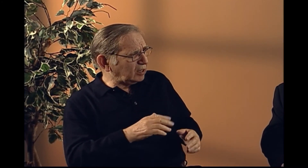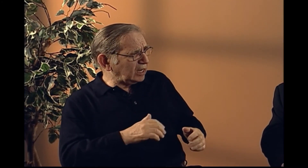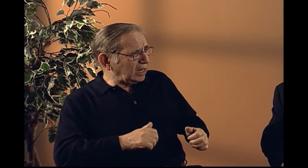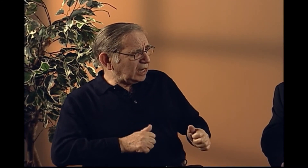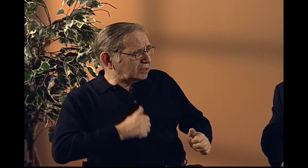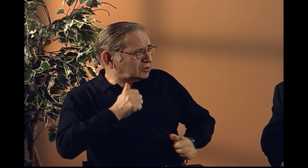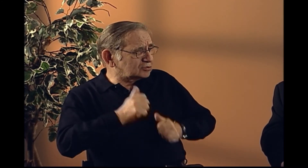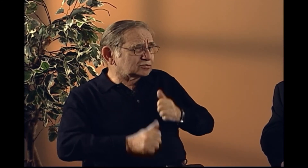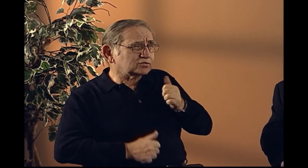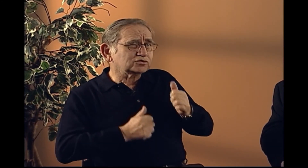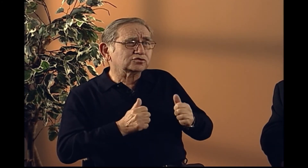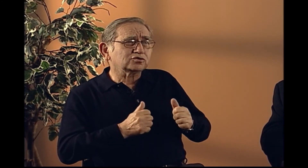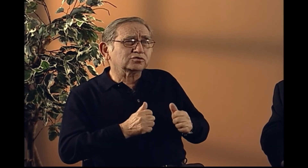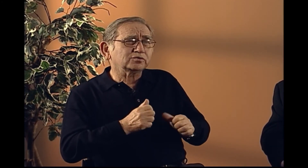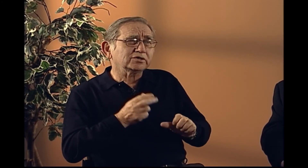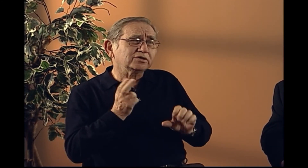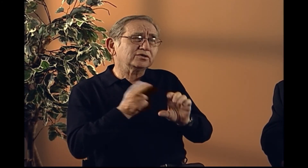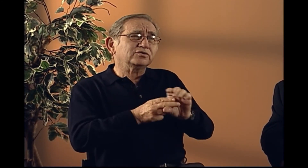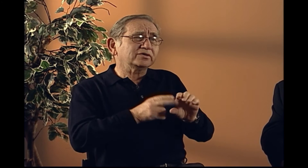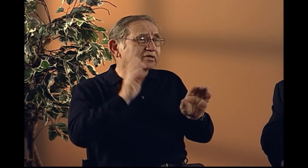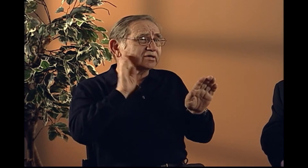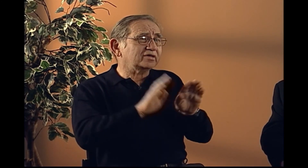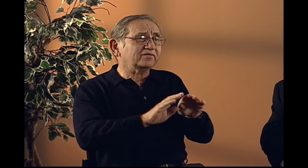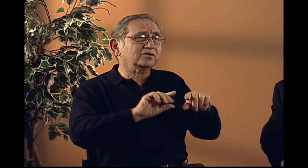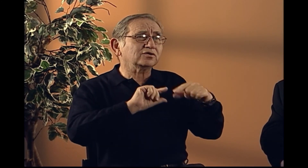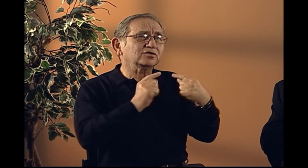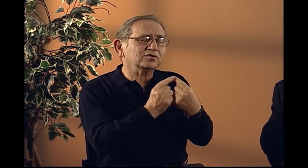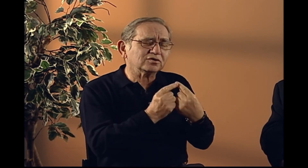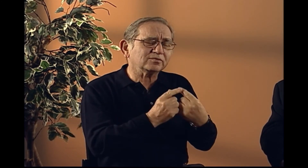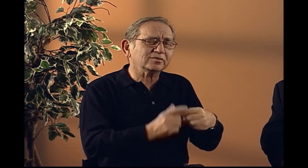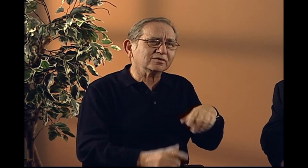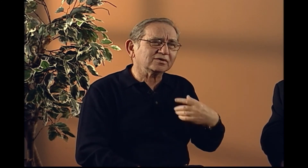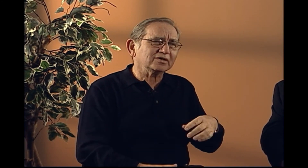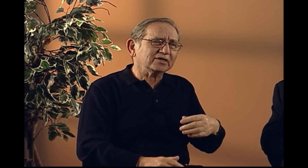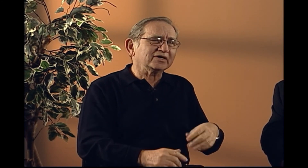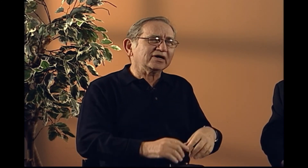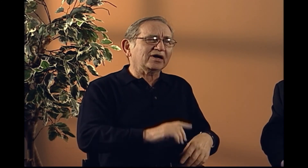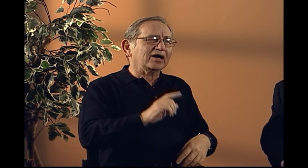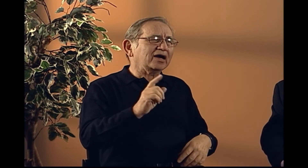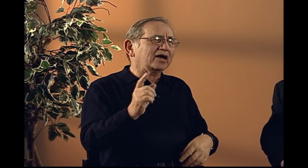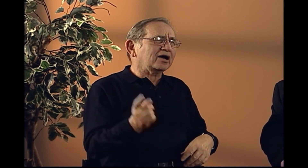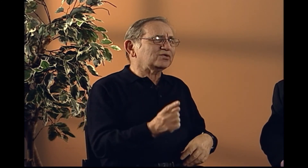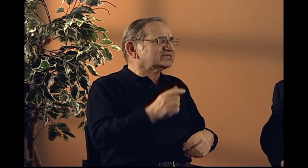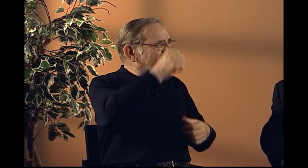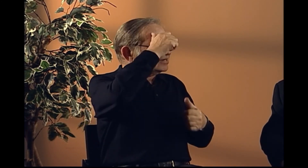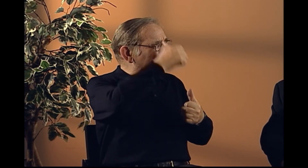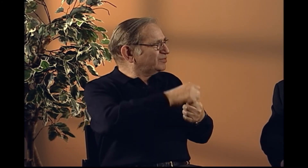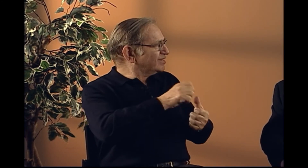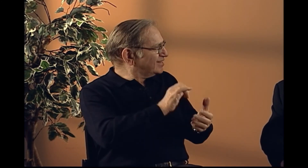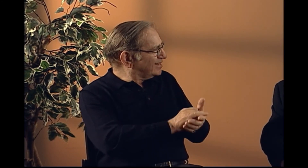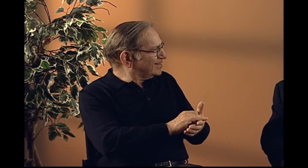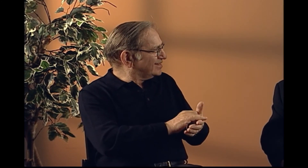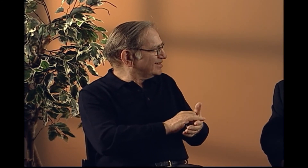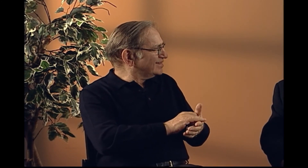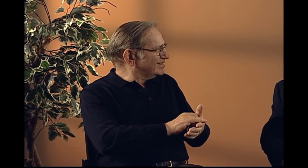new individual, or they would have a fight with them or they would kick them out. They would try to be assertive and join